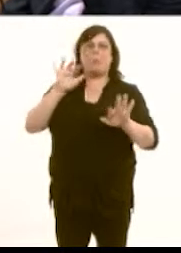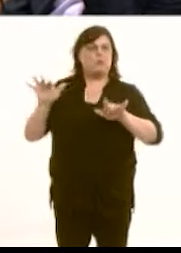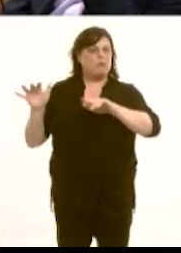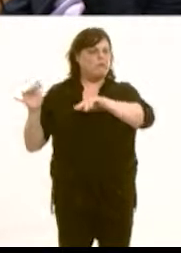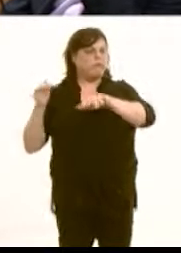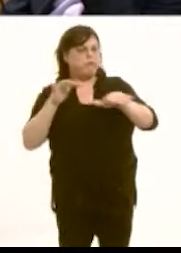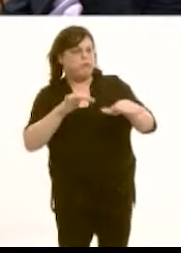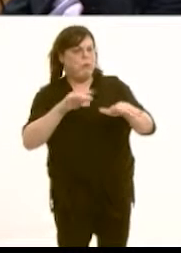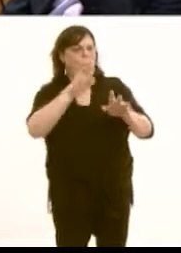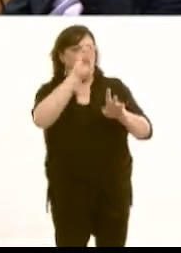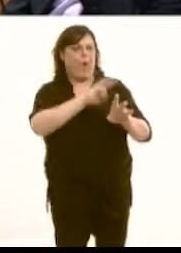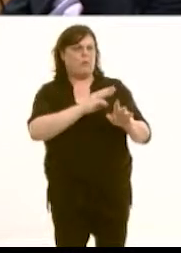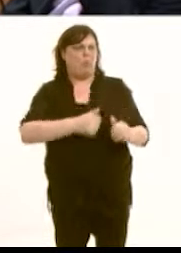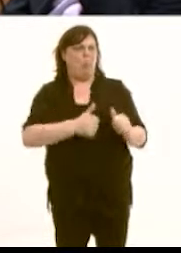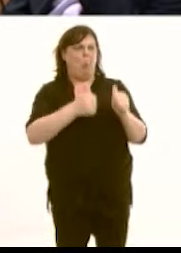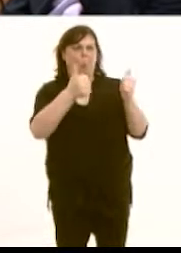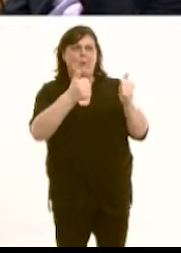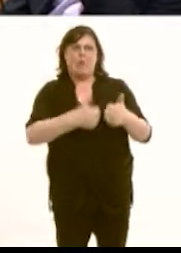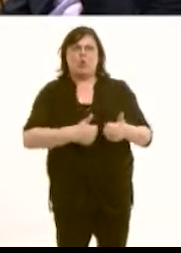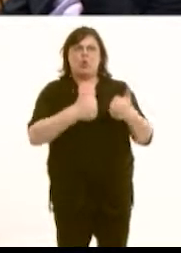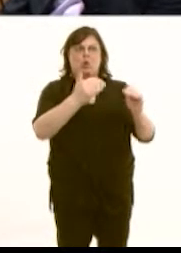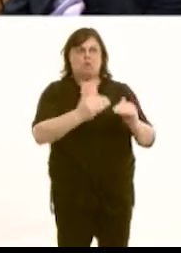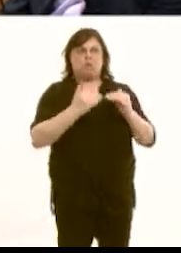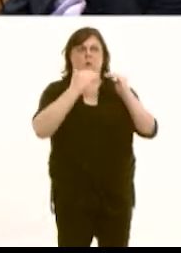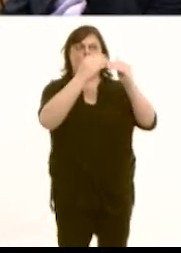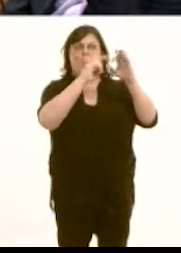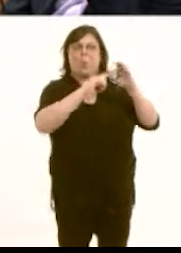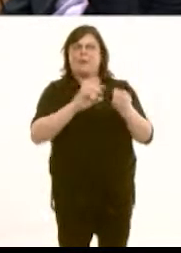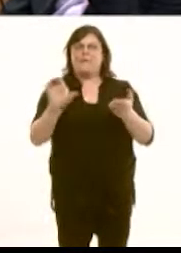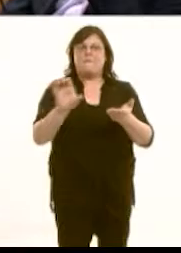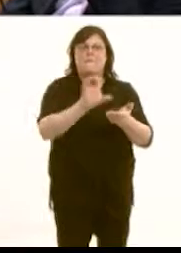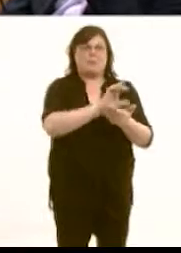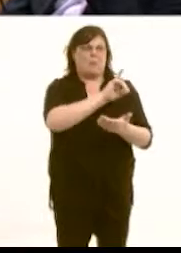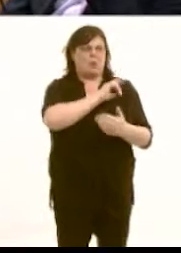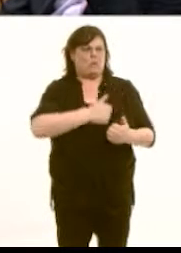country that can attract high-quality investment because of the skills of our people.